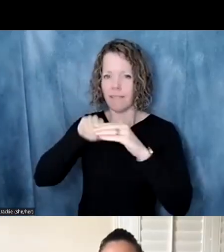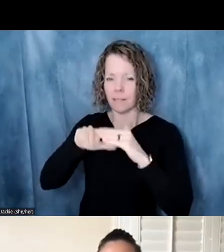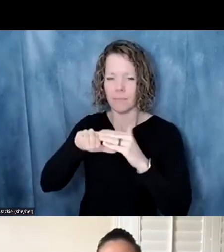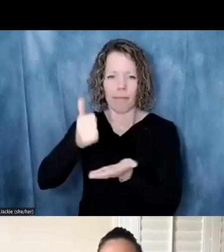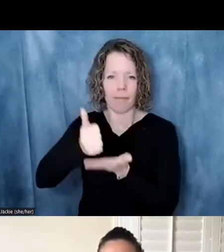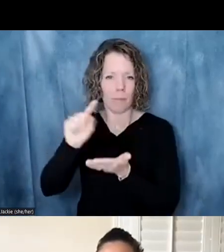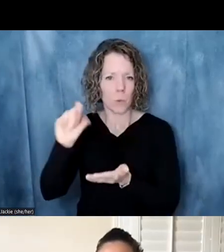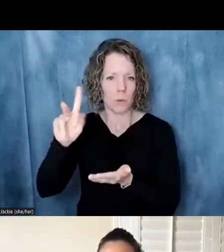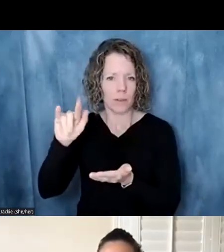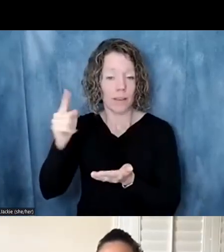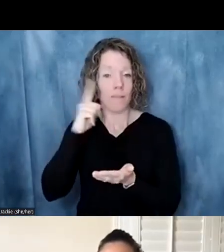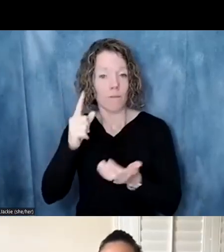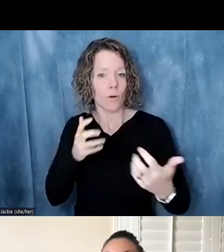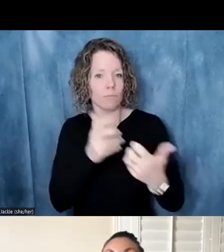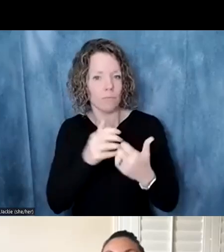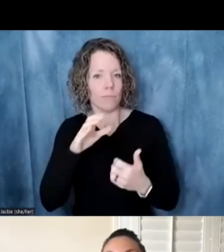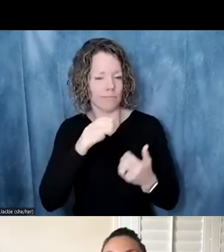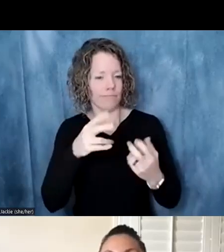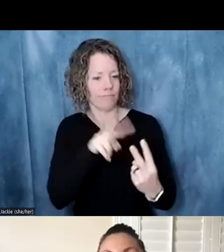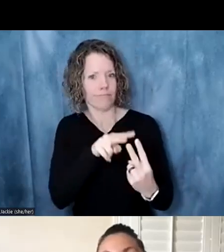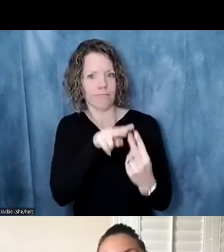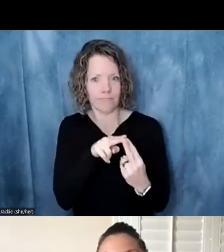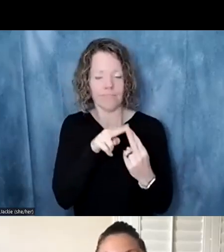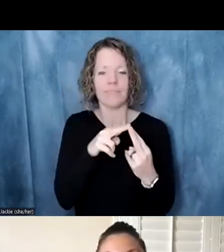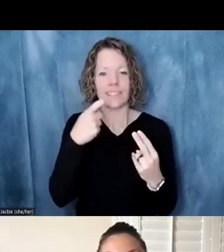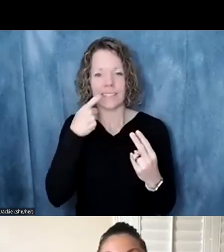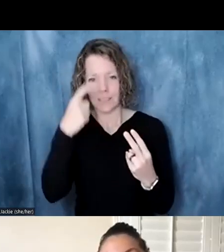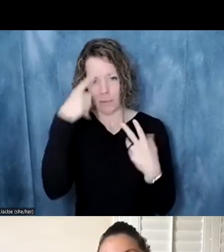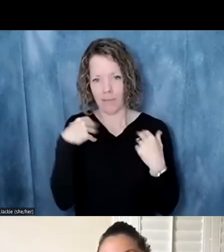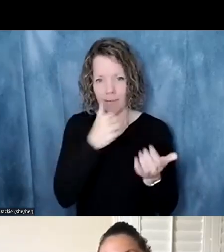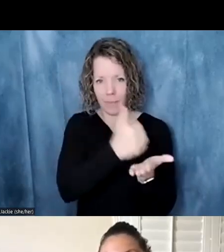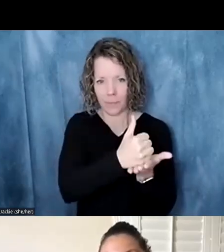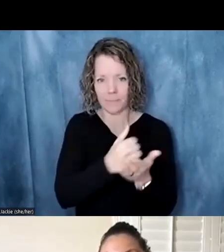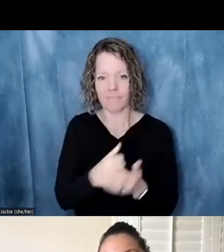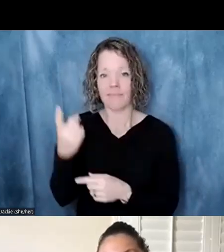Dr. Melissa Anderson is an associate professor of Psychiatry at UMass Medical School. She is